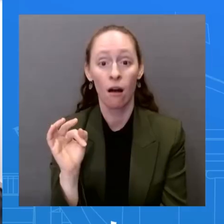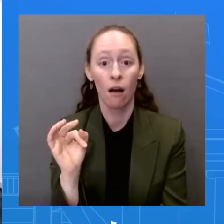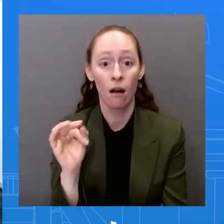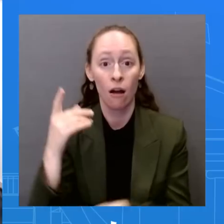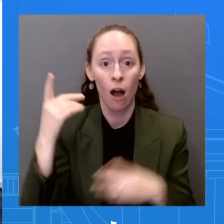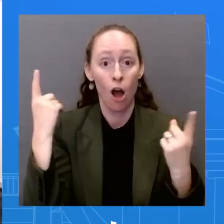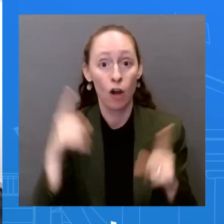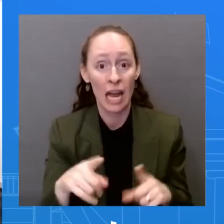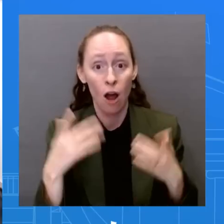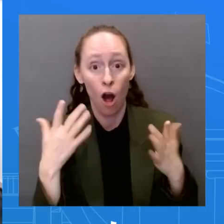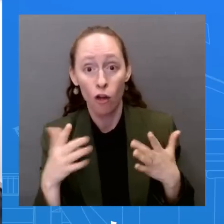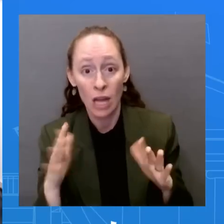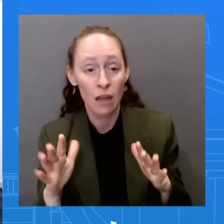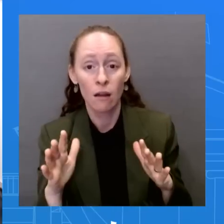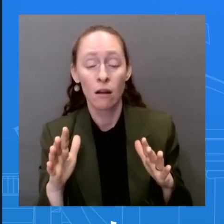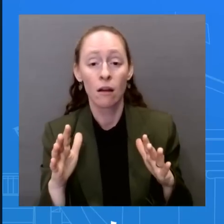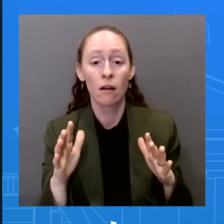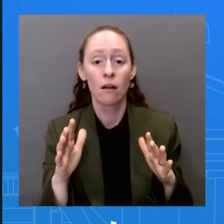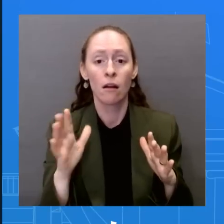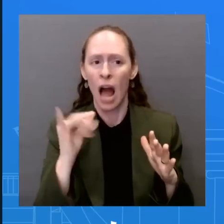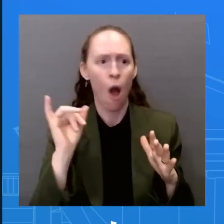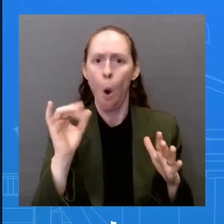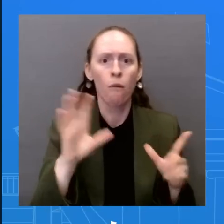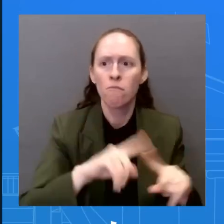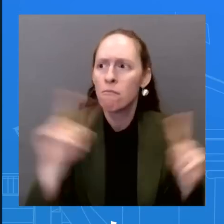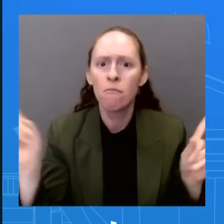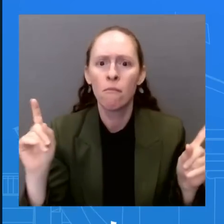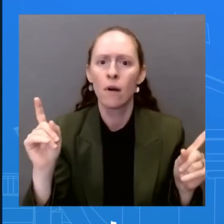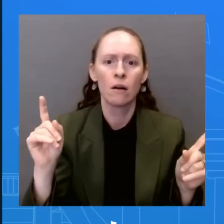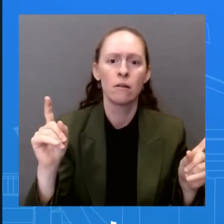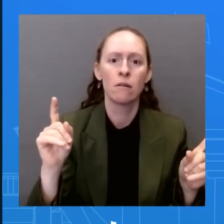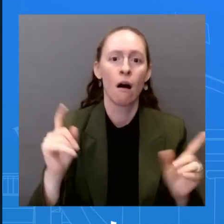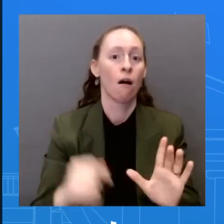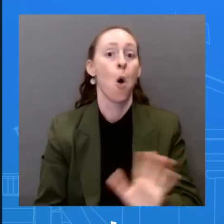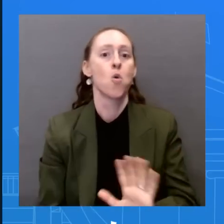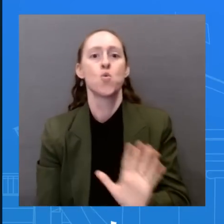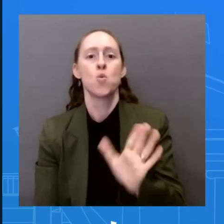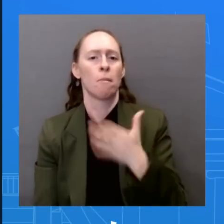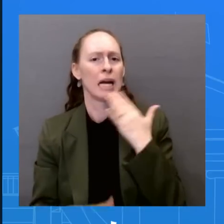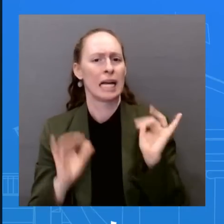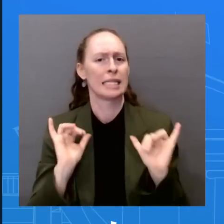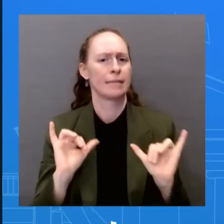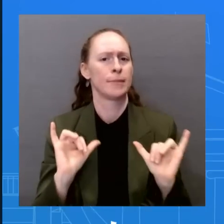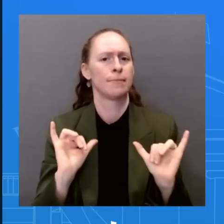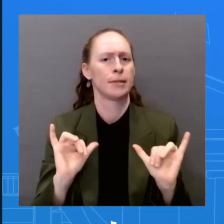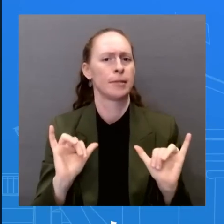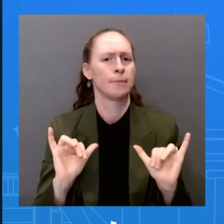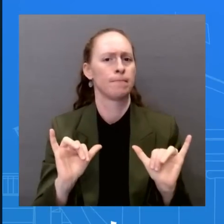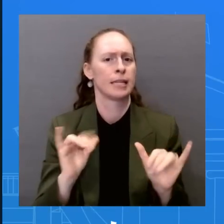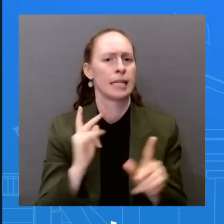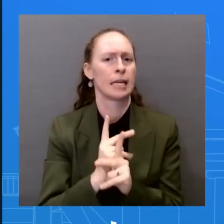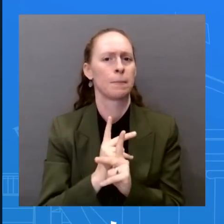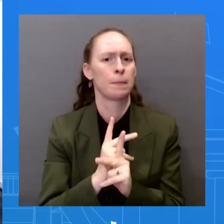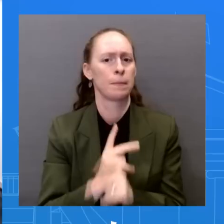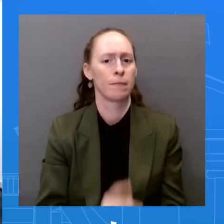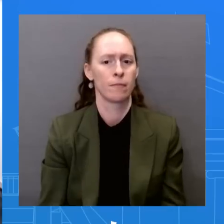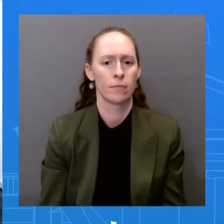in sort of ? Ms. Jean-Pierre: I don't have much more than -- than what was -- what was in the readout. But that's where we've been with that. The Press: And will President Biden meet